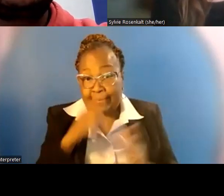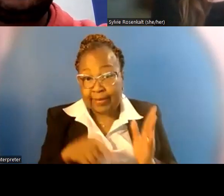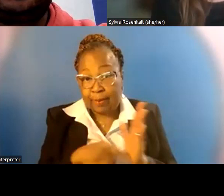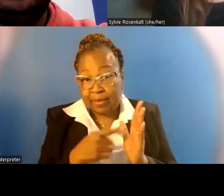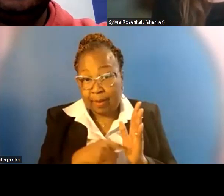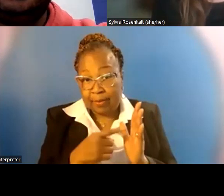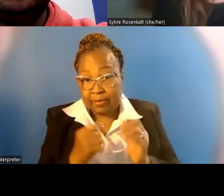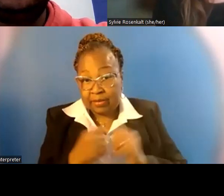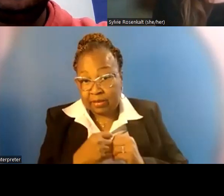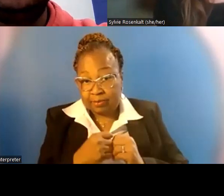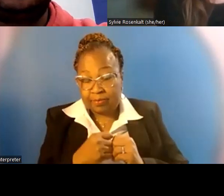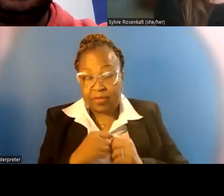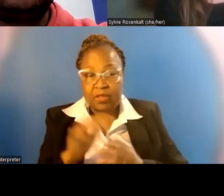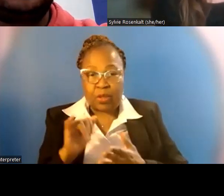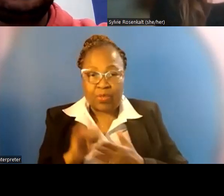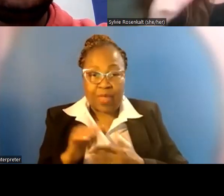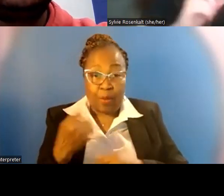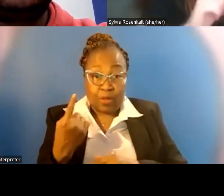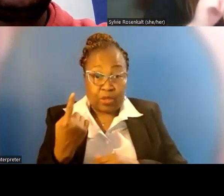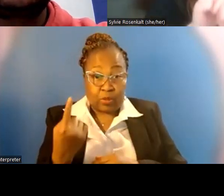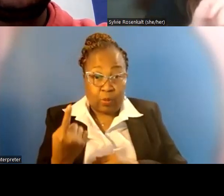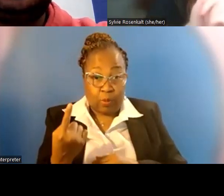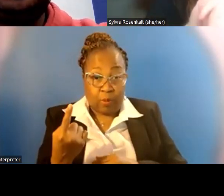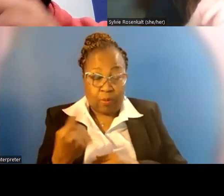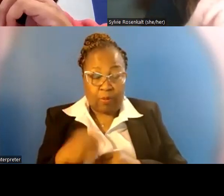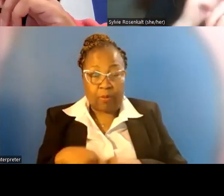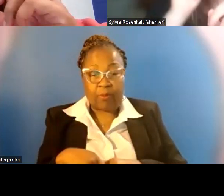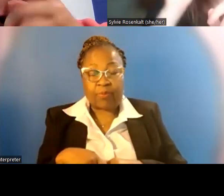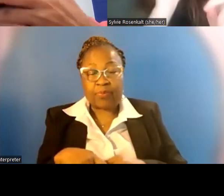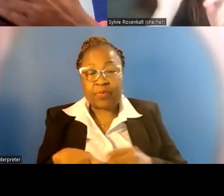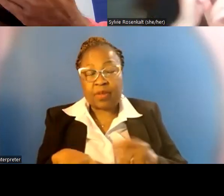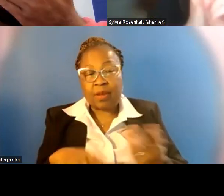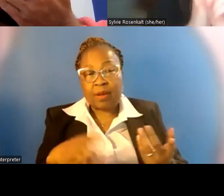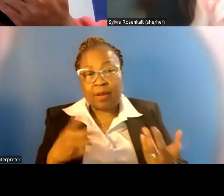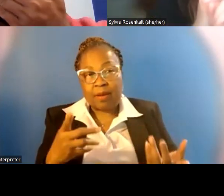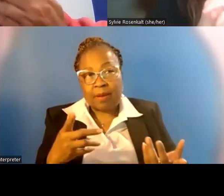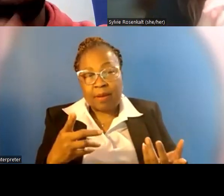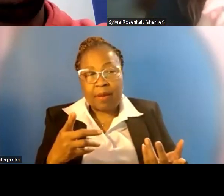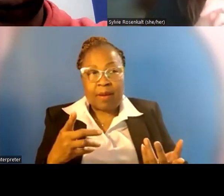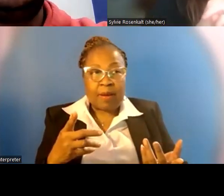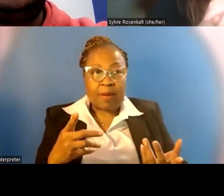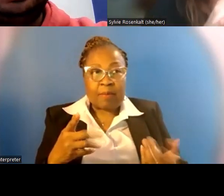So that was one place. But then sort of in an opposite way,